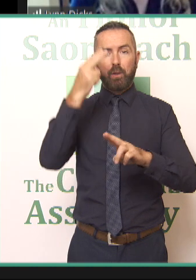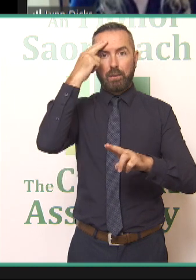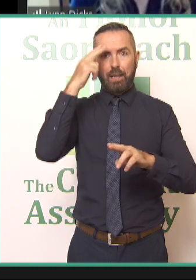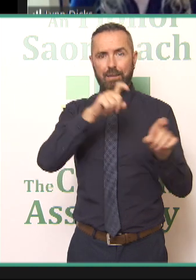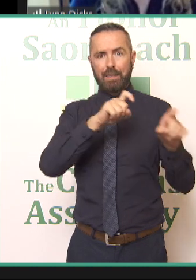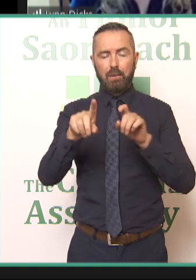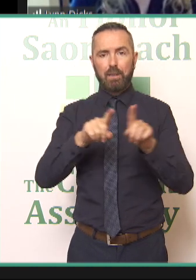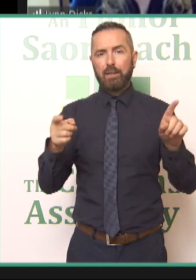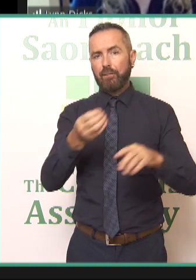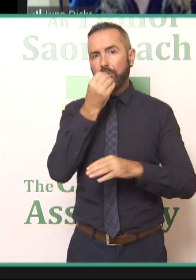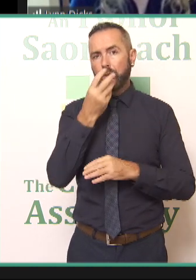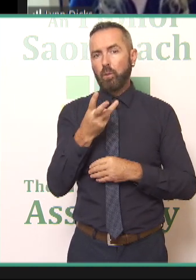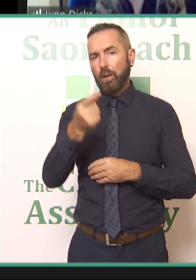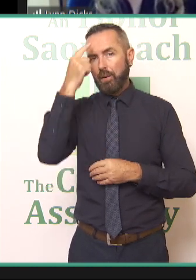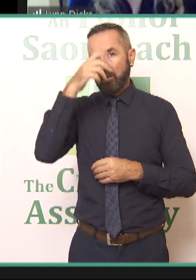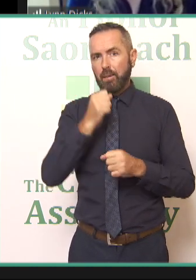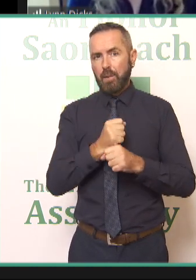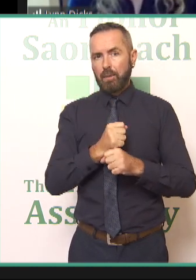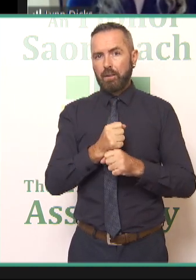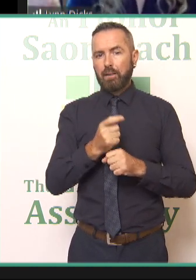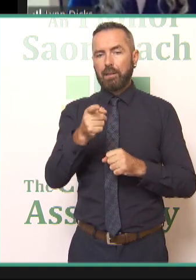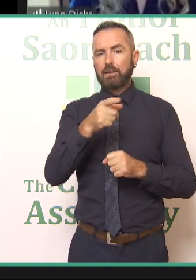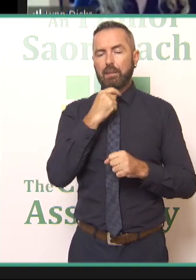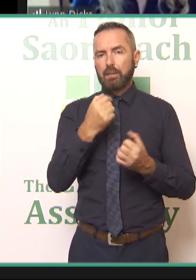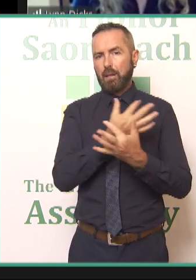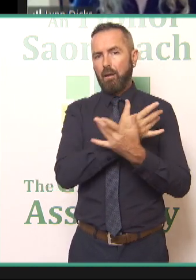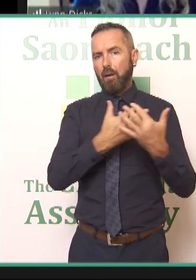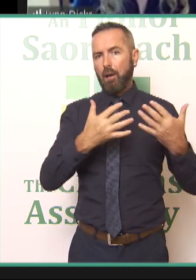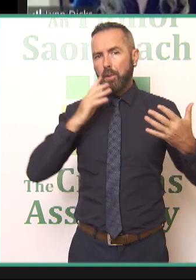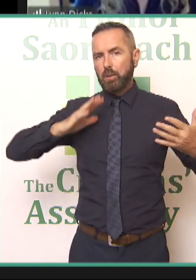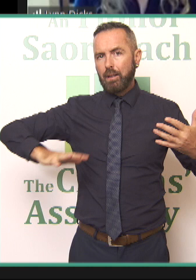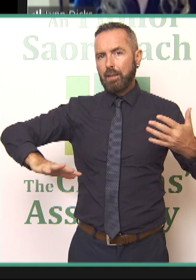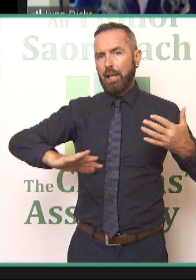um it's a way of thinking about it which does so how much land in total do we need to produce